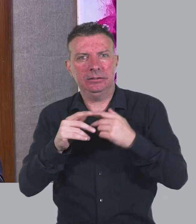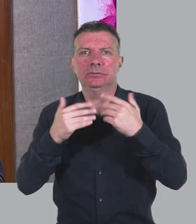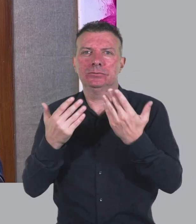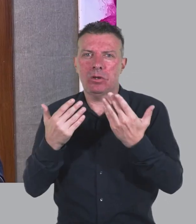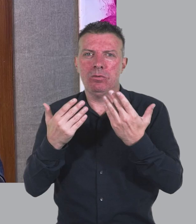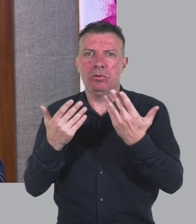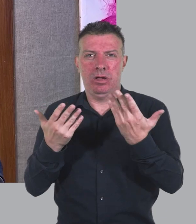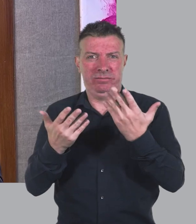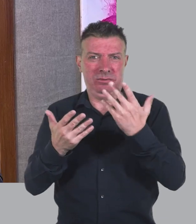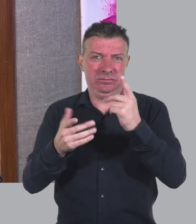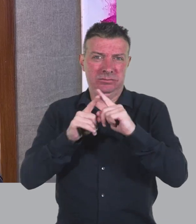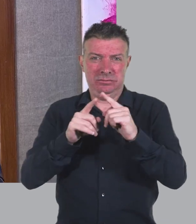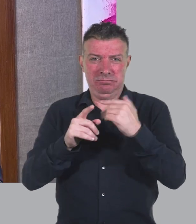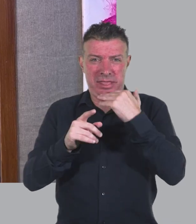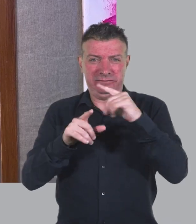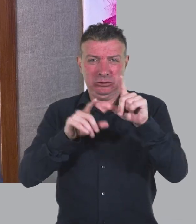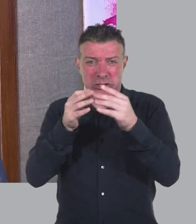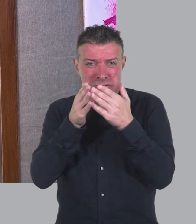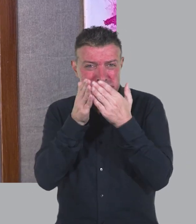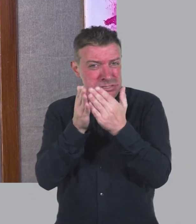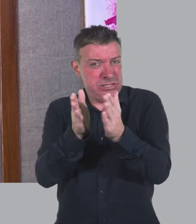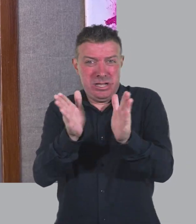Despite an abundance of choices,